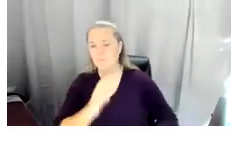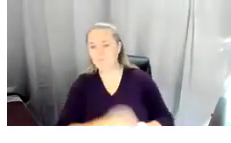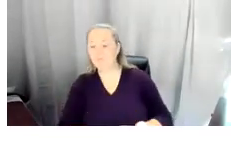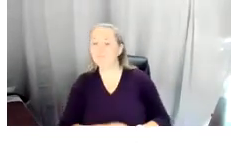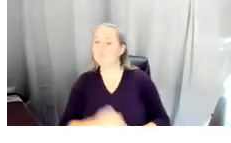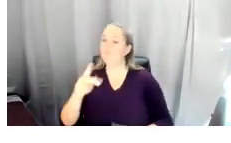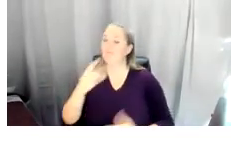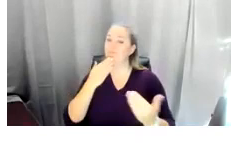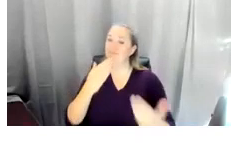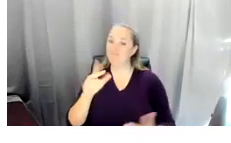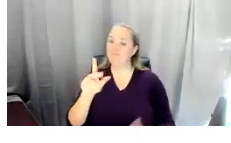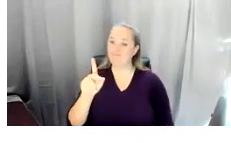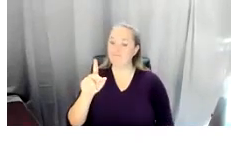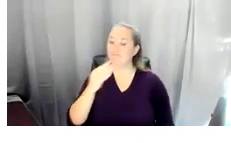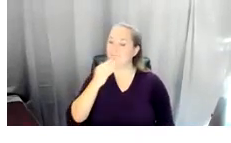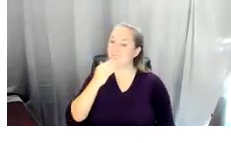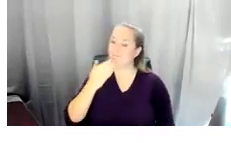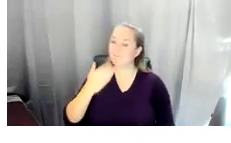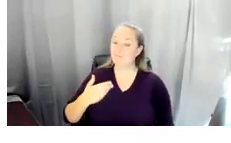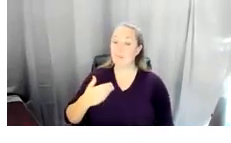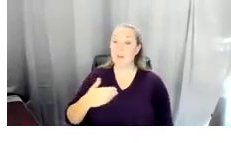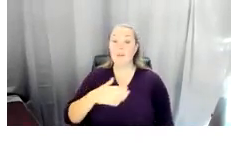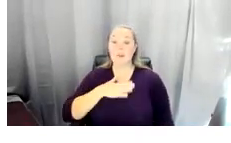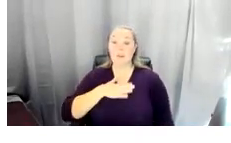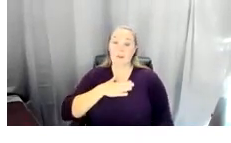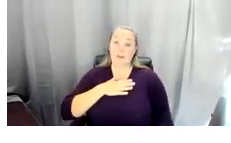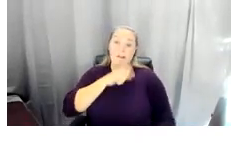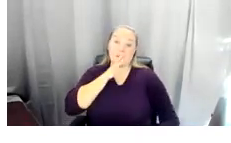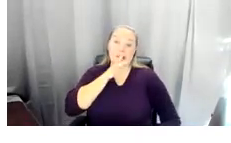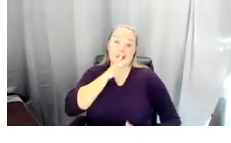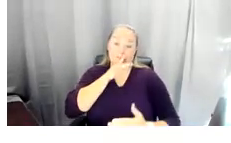AND, WE COULD HEAR MOSTLY WHAT YOU SAID SO I DIDN'T NOTICE